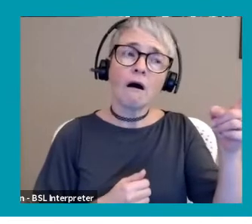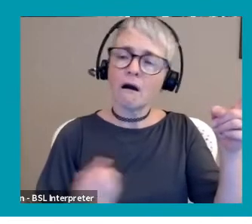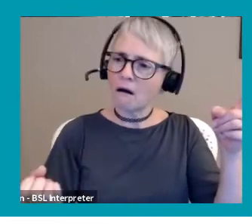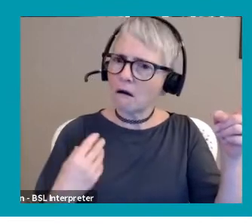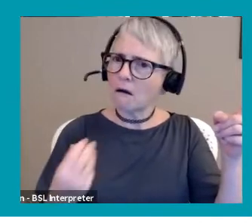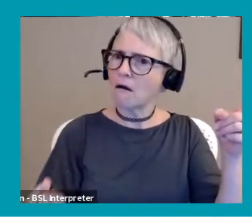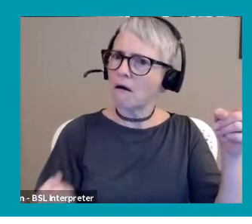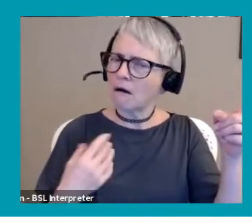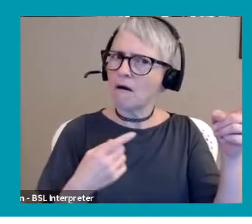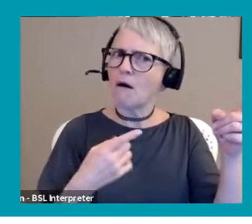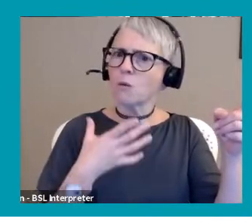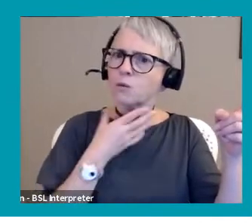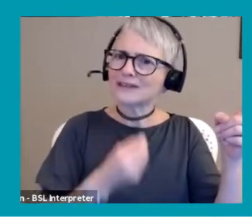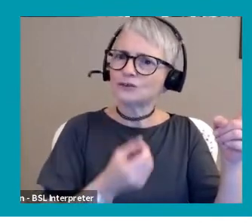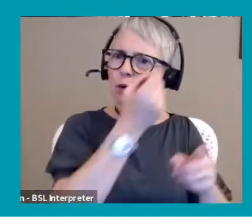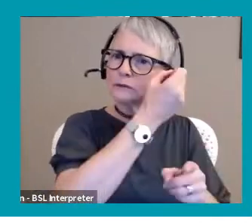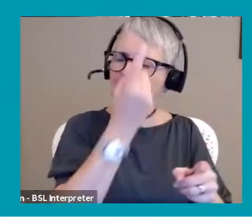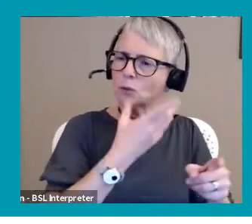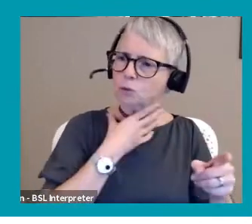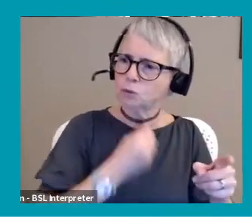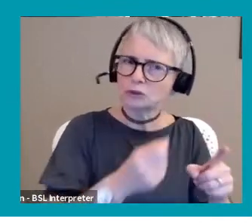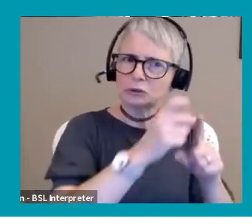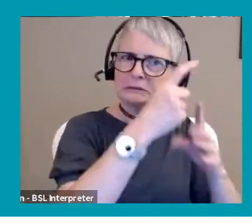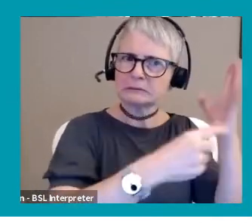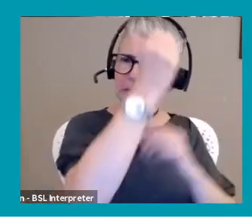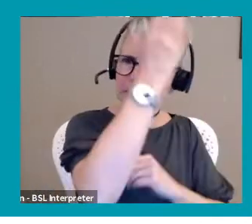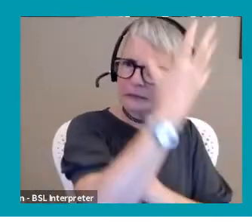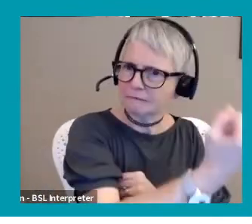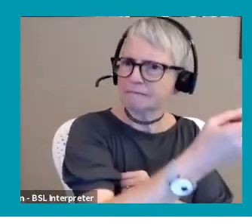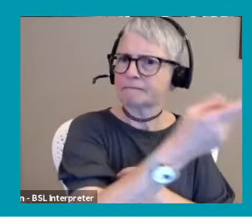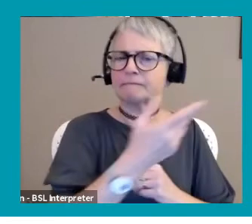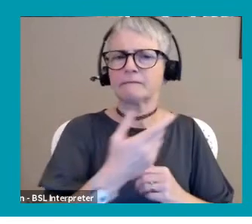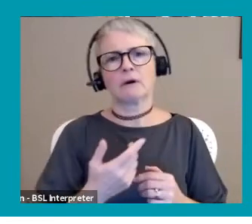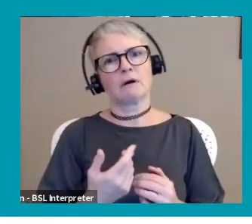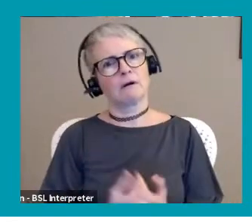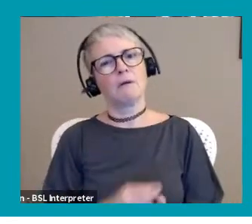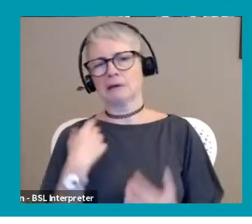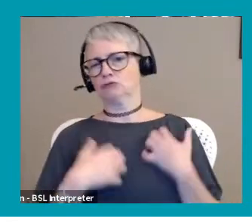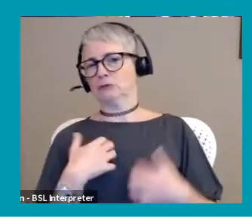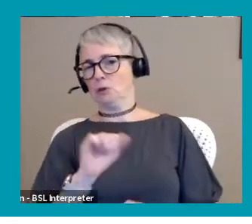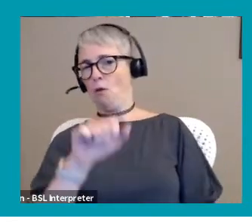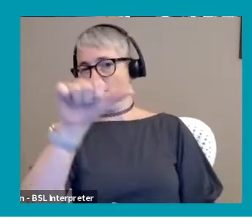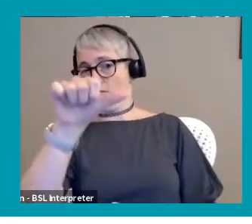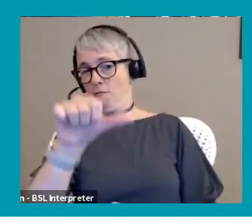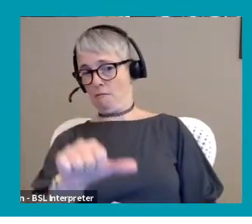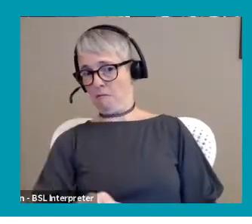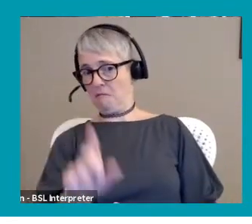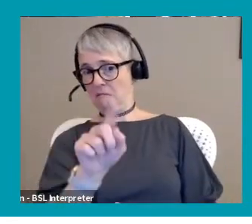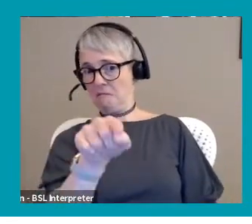So it would be interesting to find out what the results are of this poll. On that would note would you share those with us please?